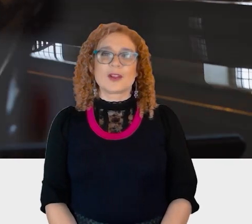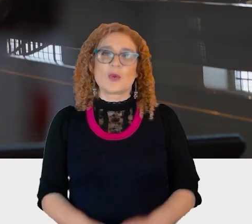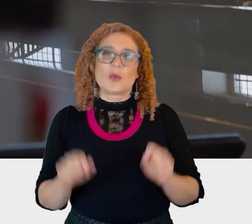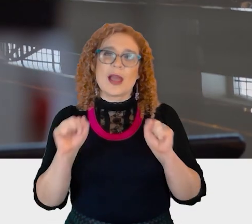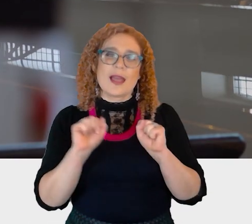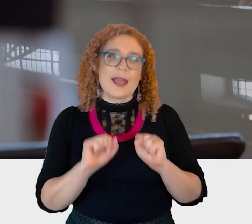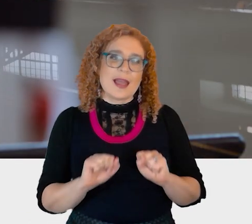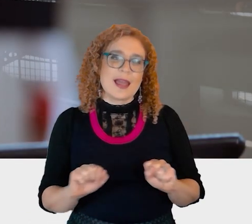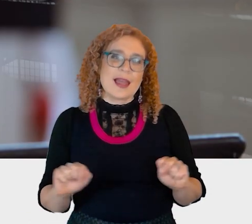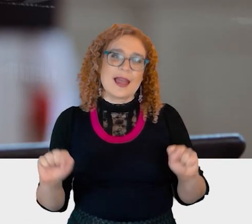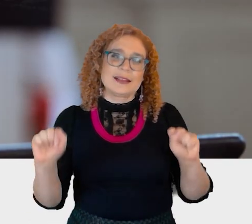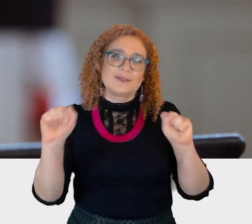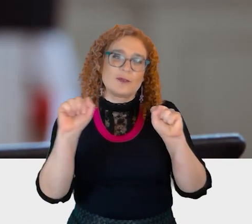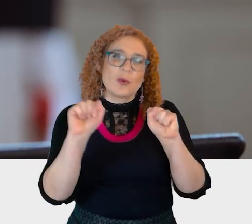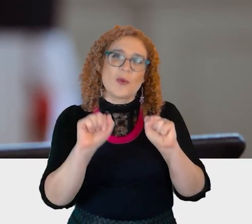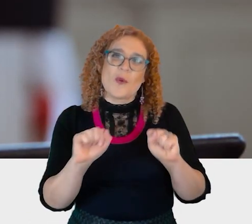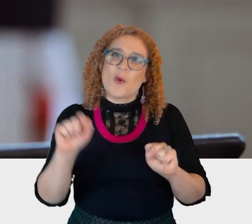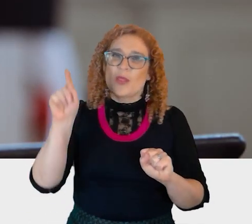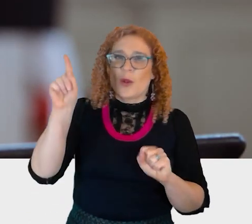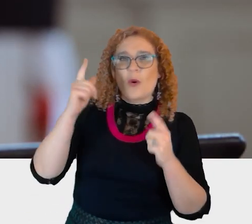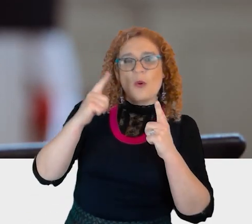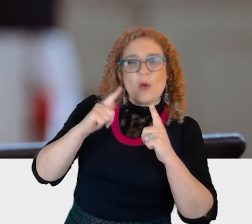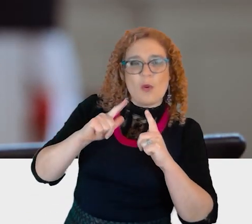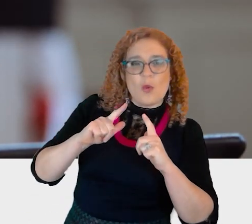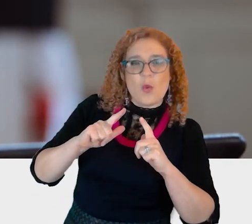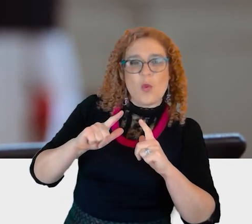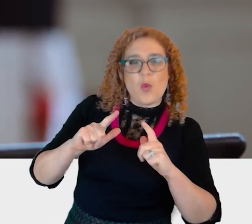Wait for the Lord